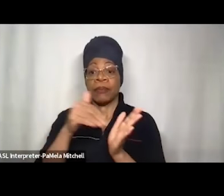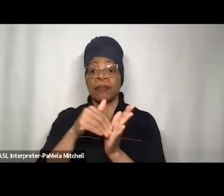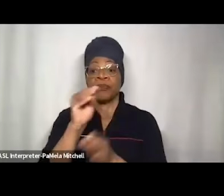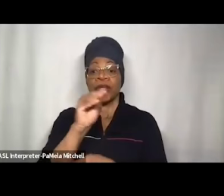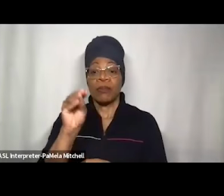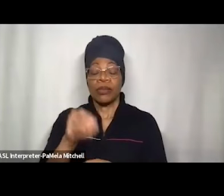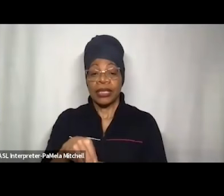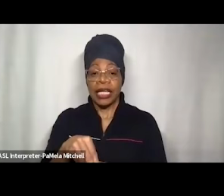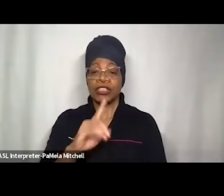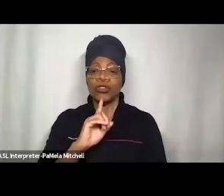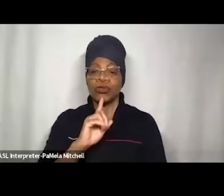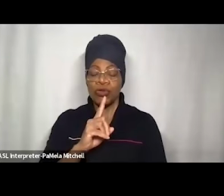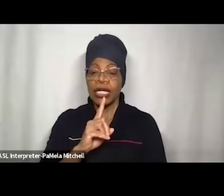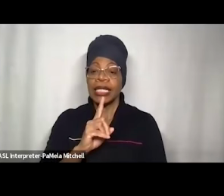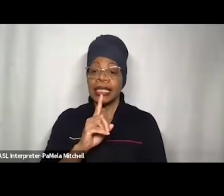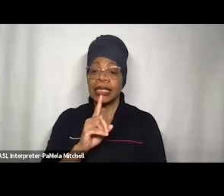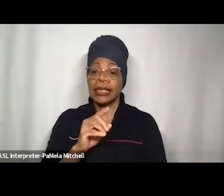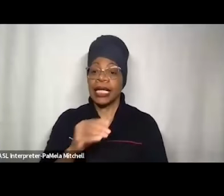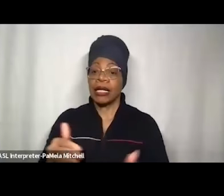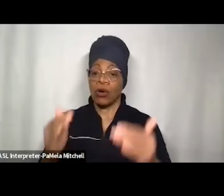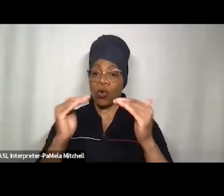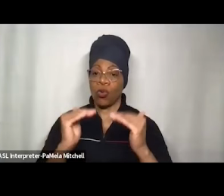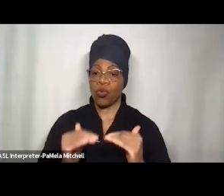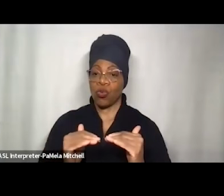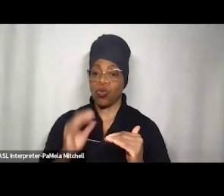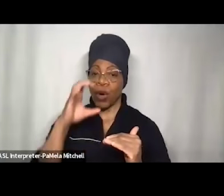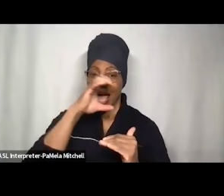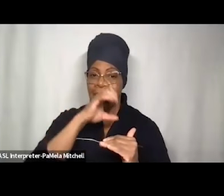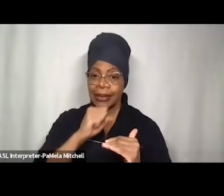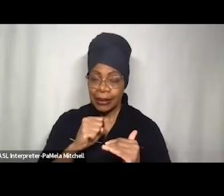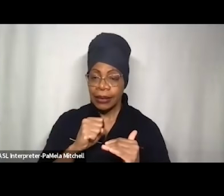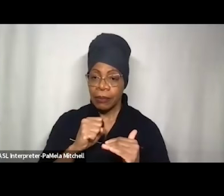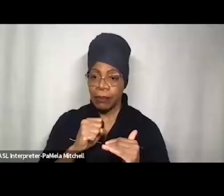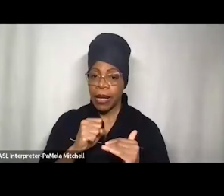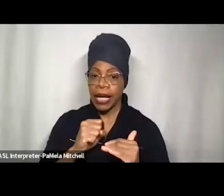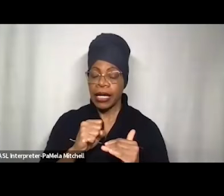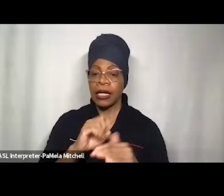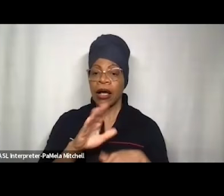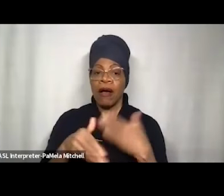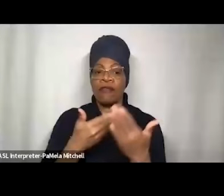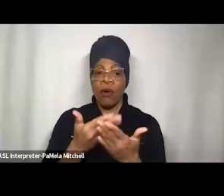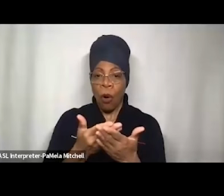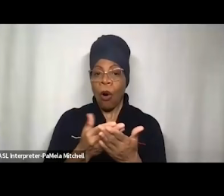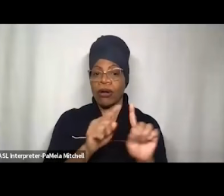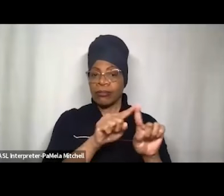are an underestimate of the overall diagnosable rates of post-traumatic stress disorder in the justice system.